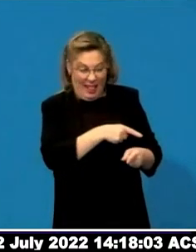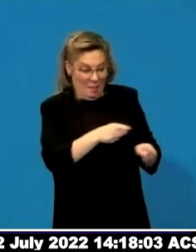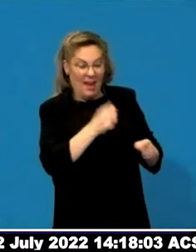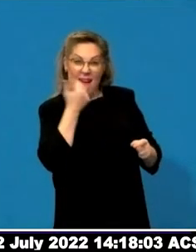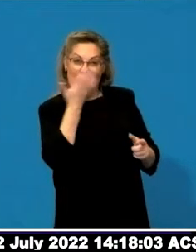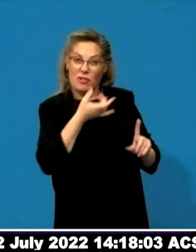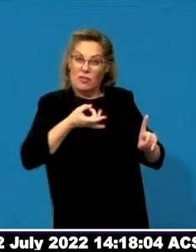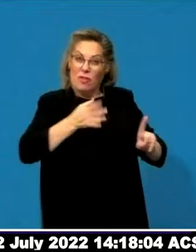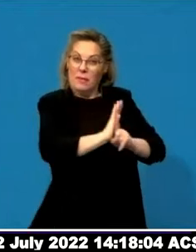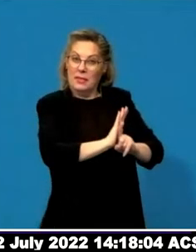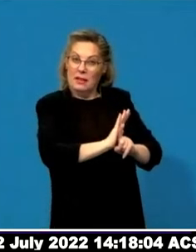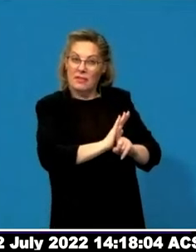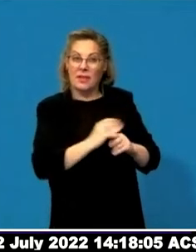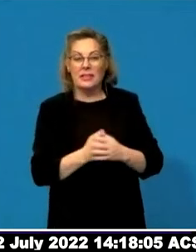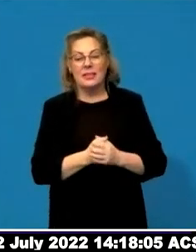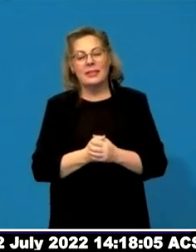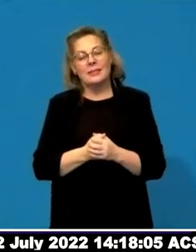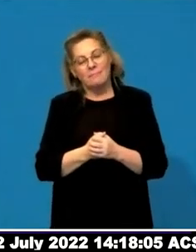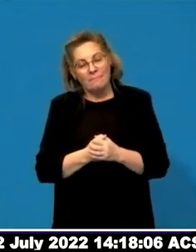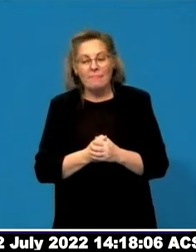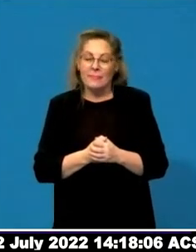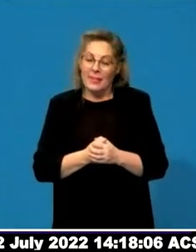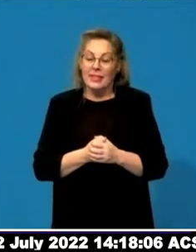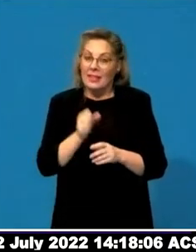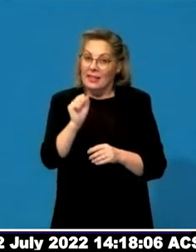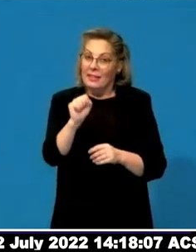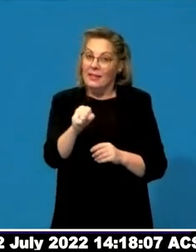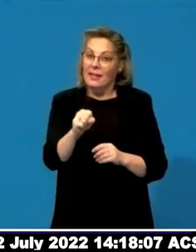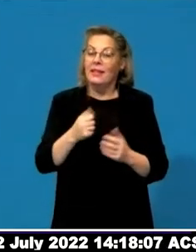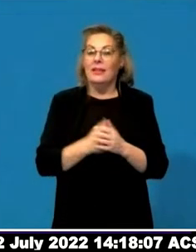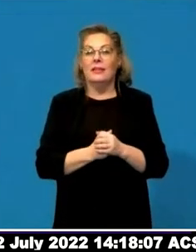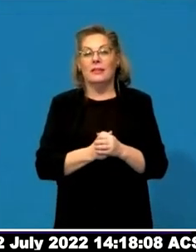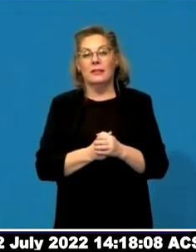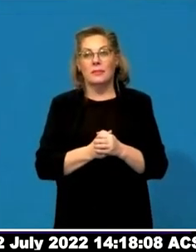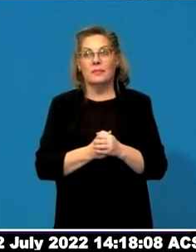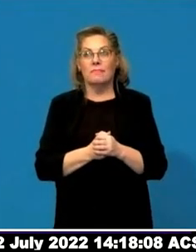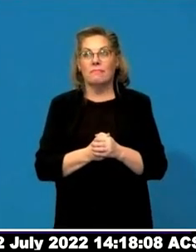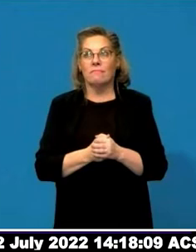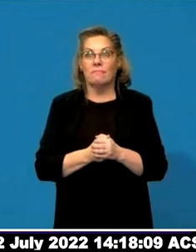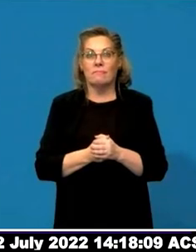I think it's difficult for - the NDIS is really complicated.